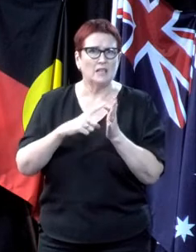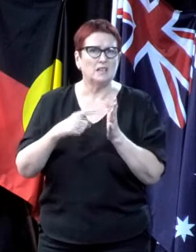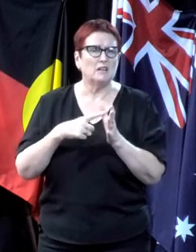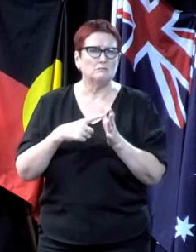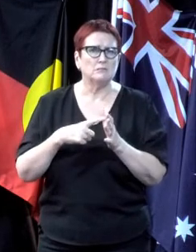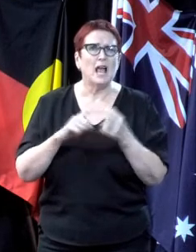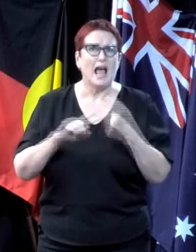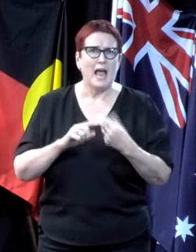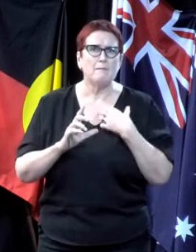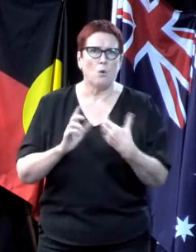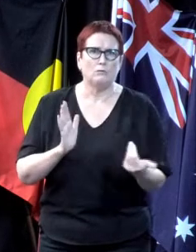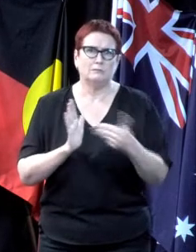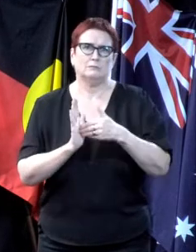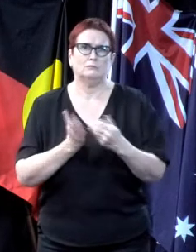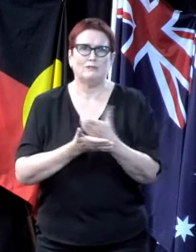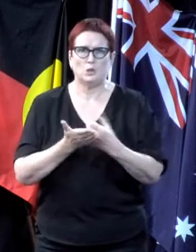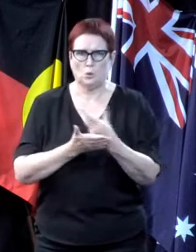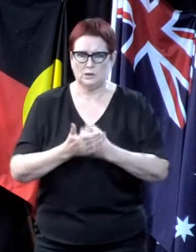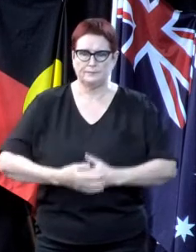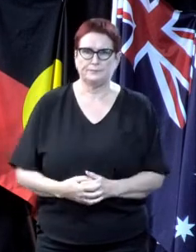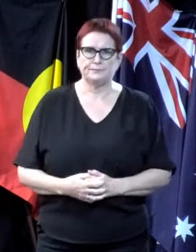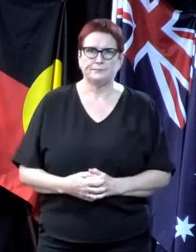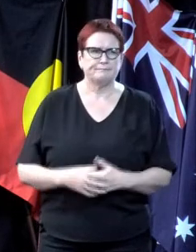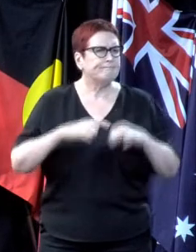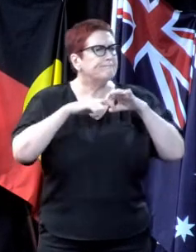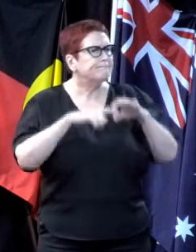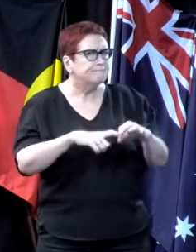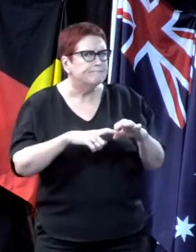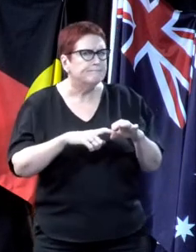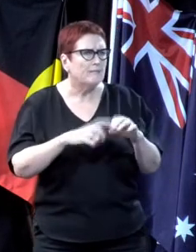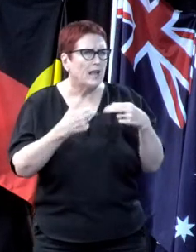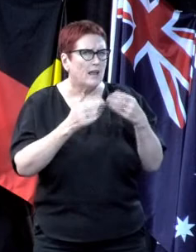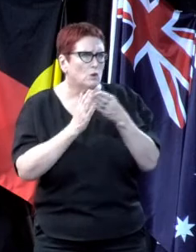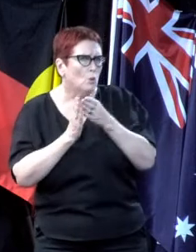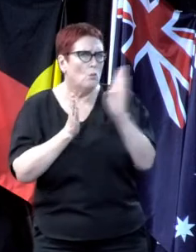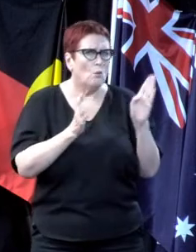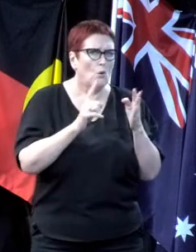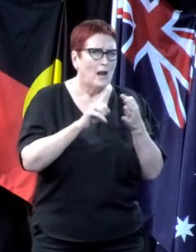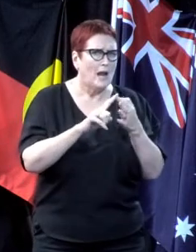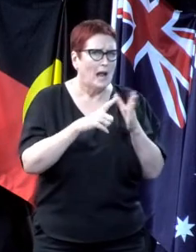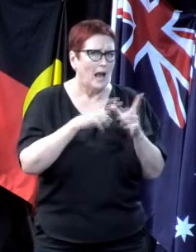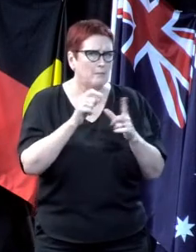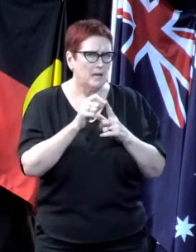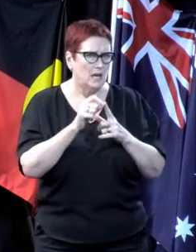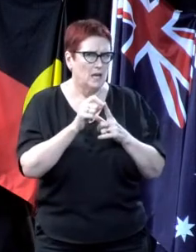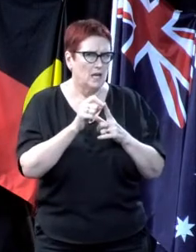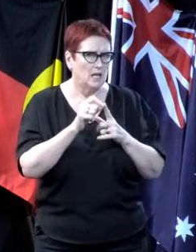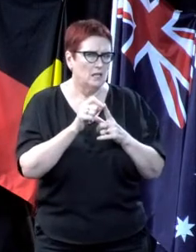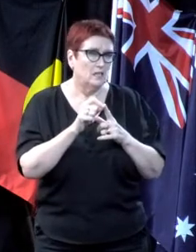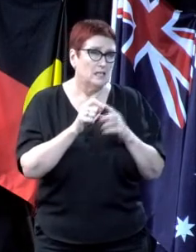And is the essence of that, with respect to broadening the scope of EAP, is that you’ve got students with needs that simply don’t fit into the category so - - -